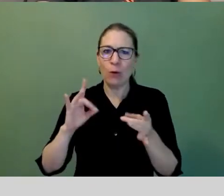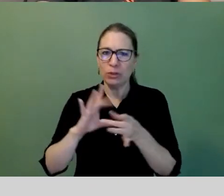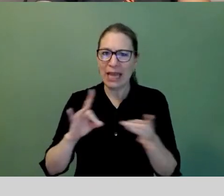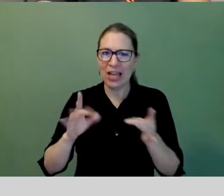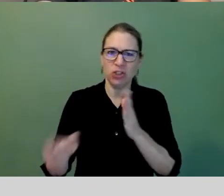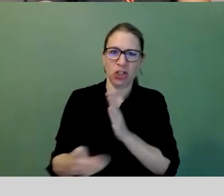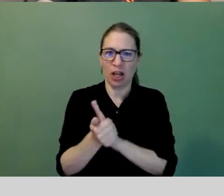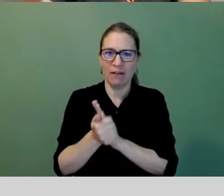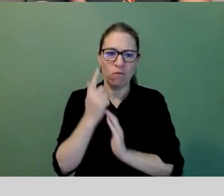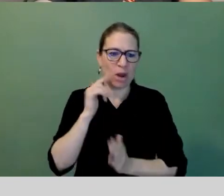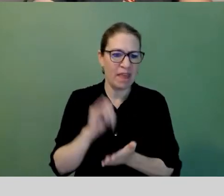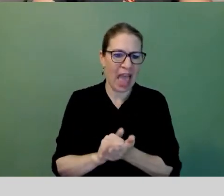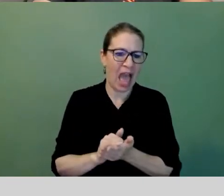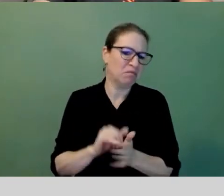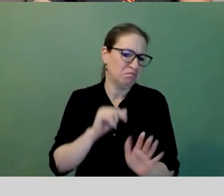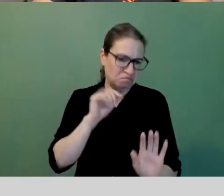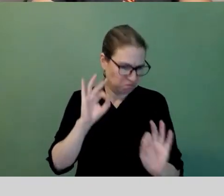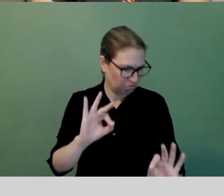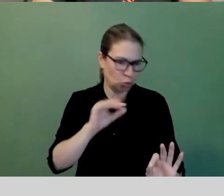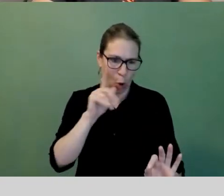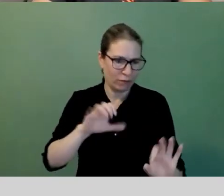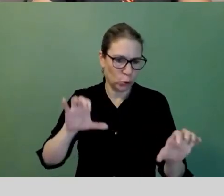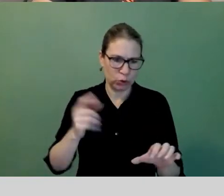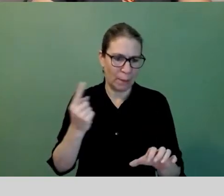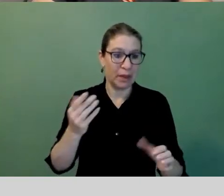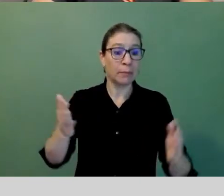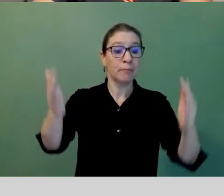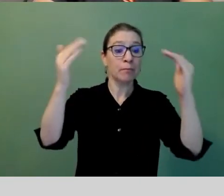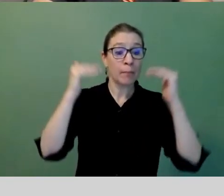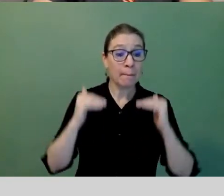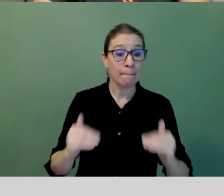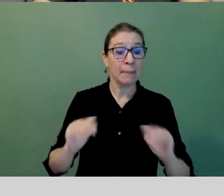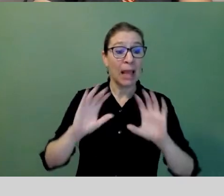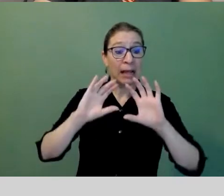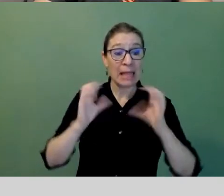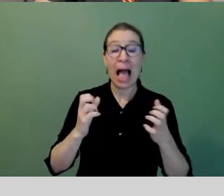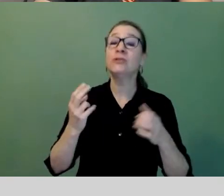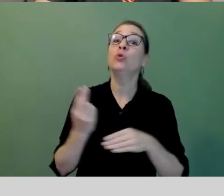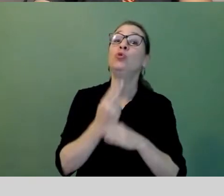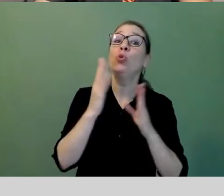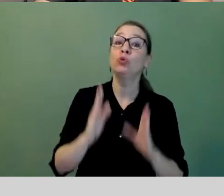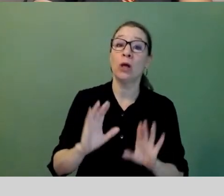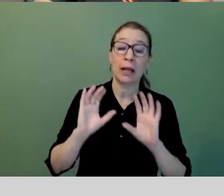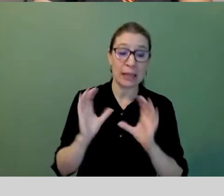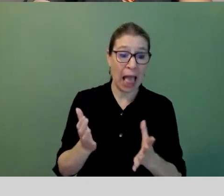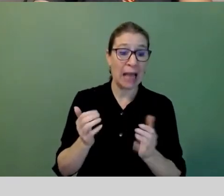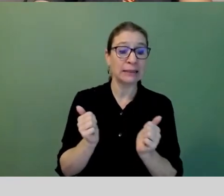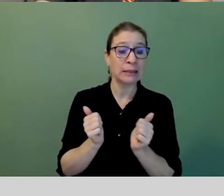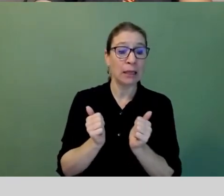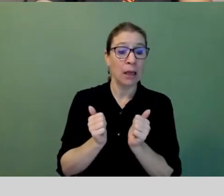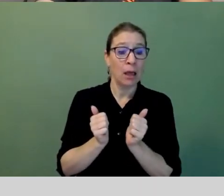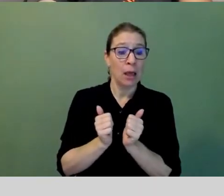We don't need to do anything. Let's go to the class. We have a user class with a class variable user.